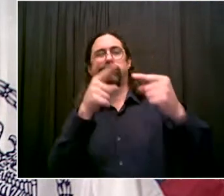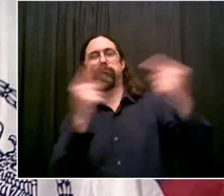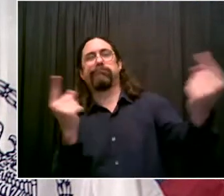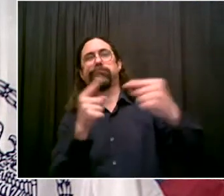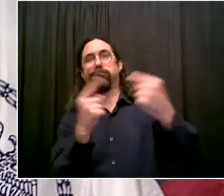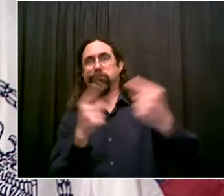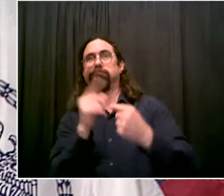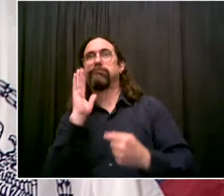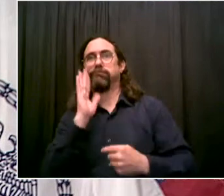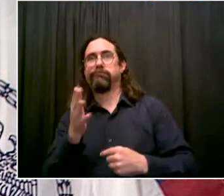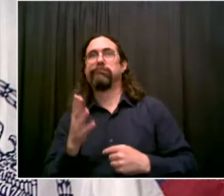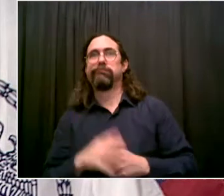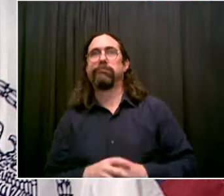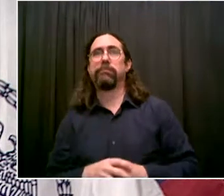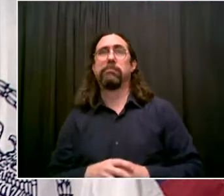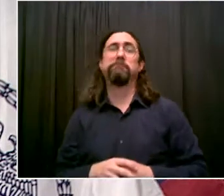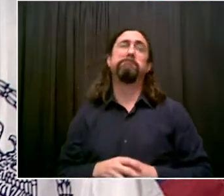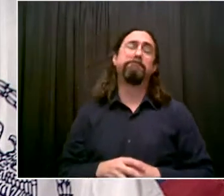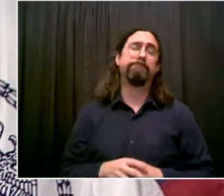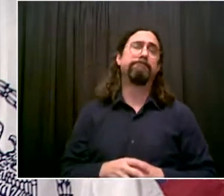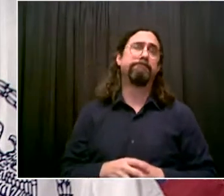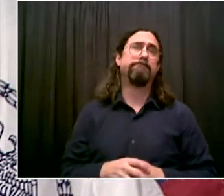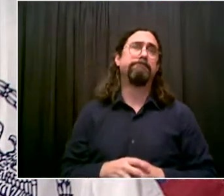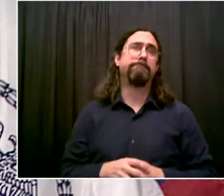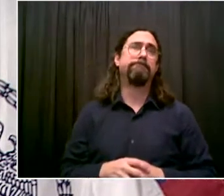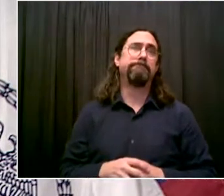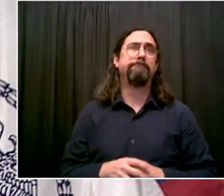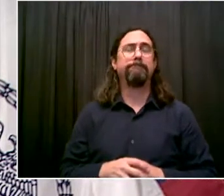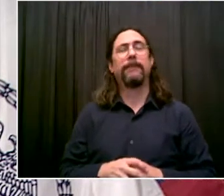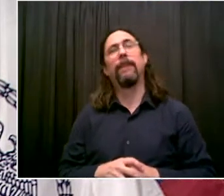THANK YOU. OUR NEXT QUESTION GOES TO